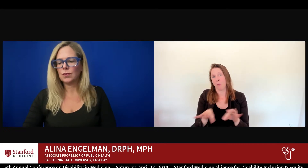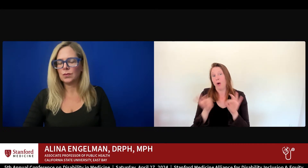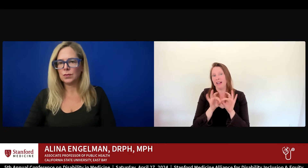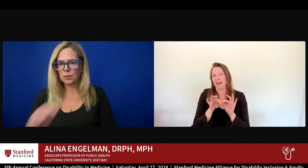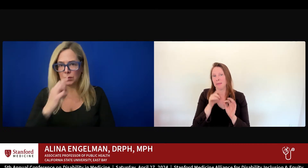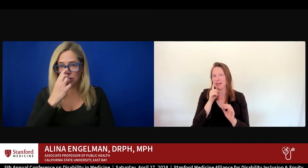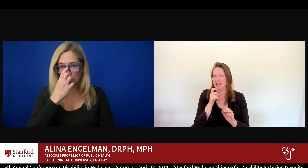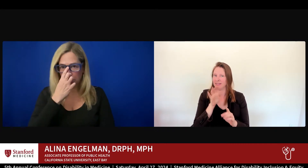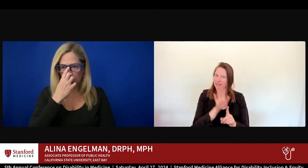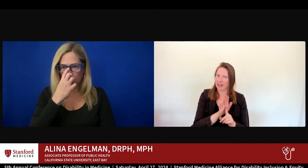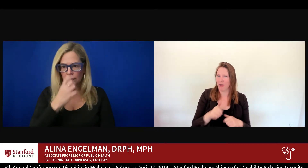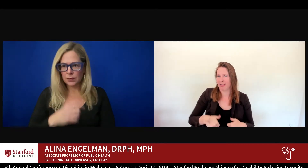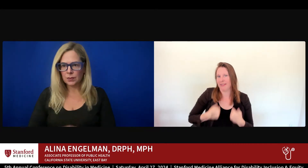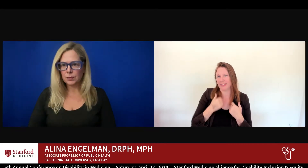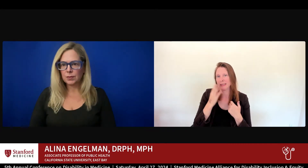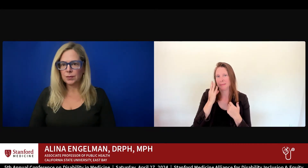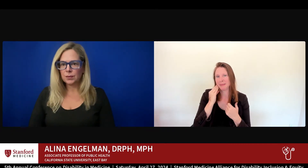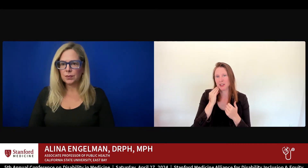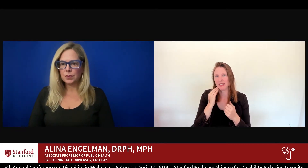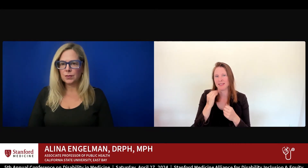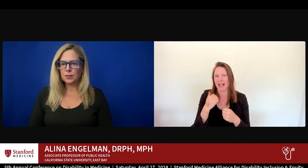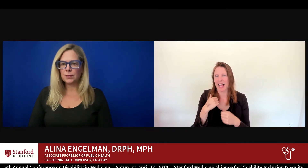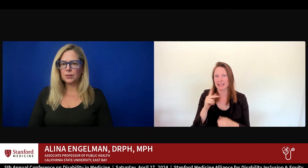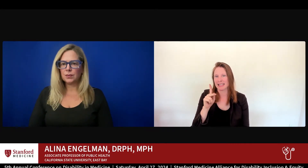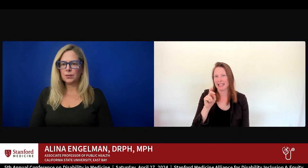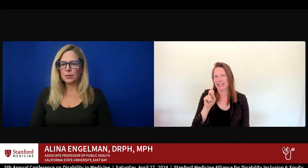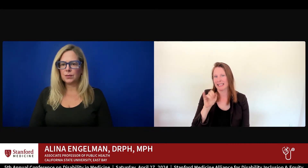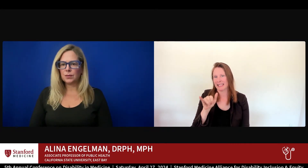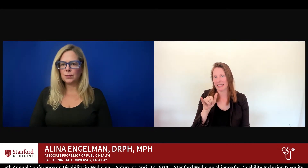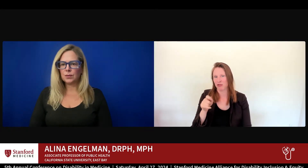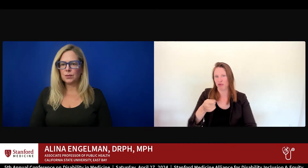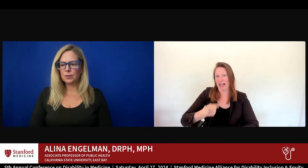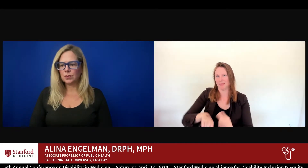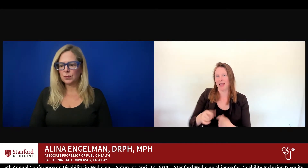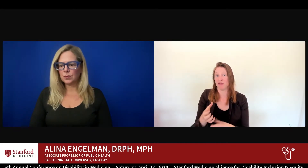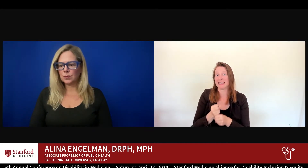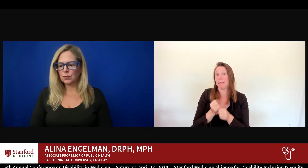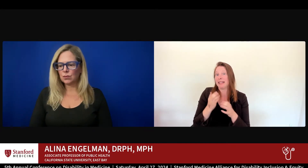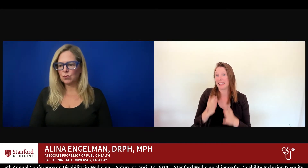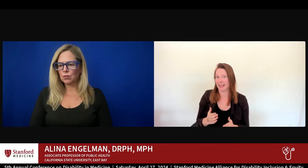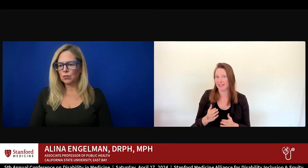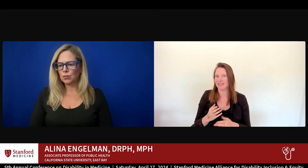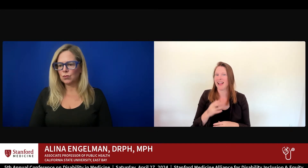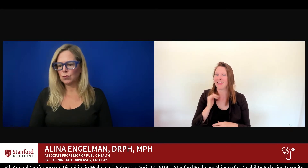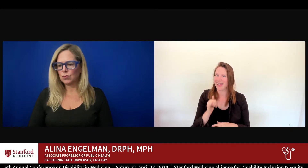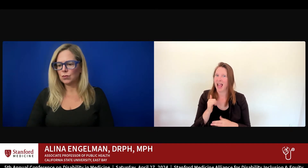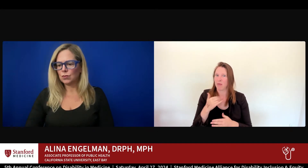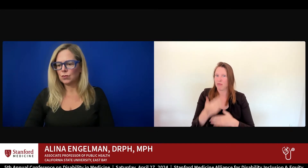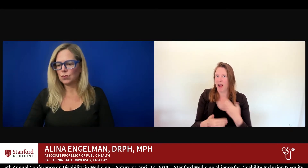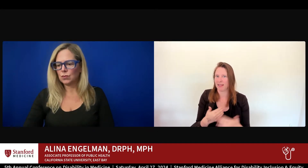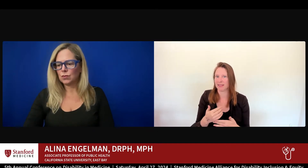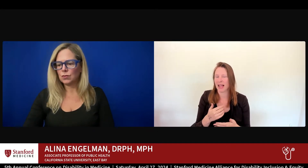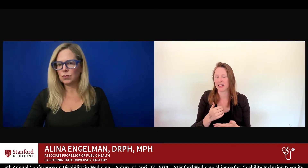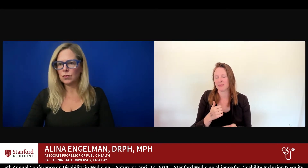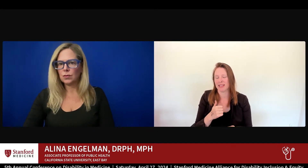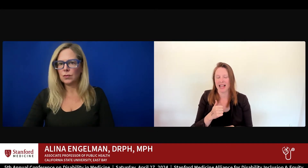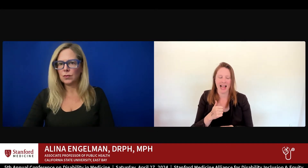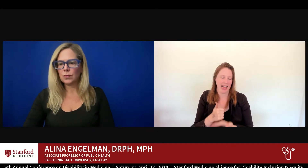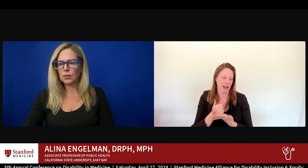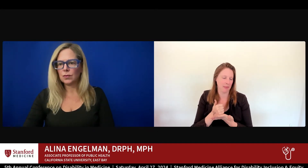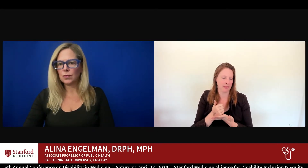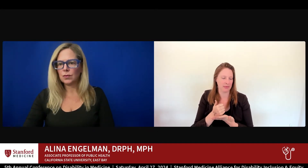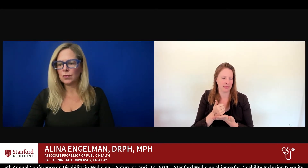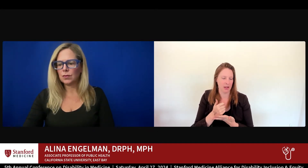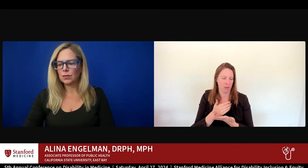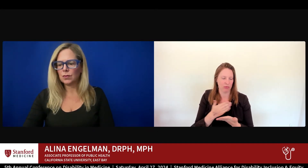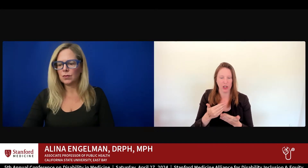Cameron, importantly, has lived experience as a kidney transplant recipient. And that process